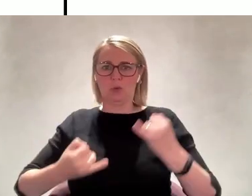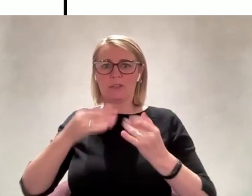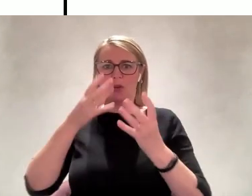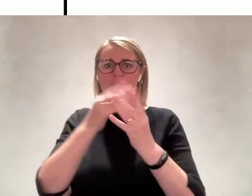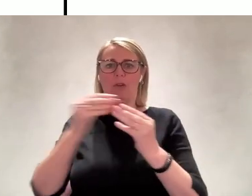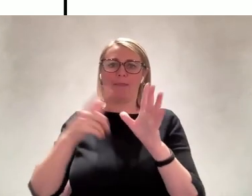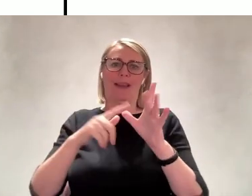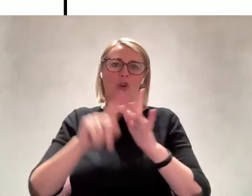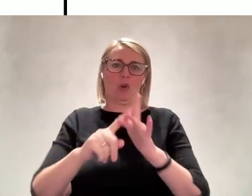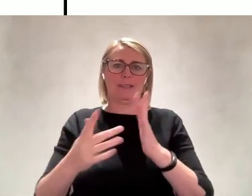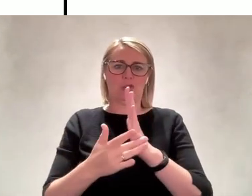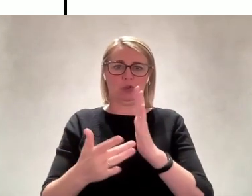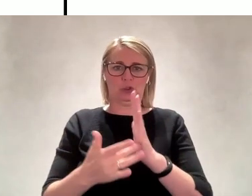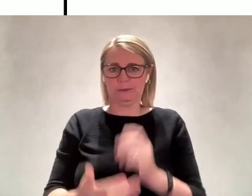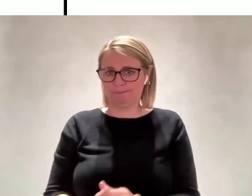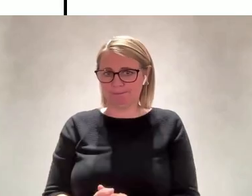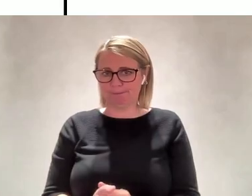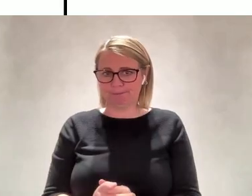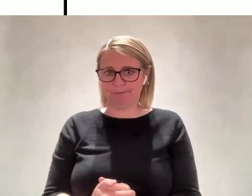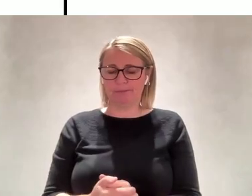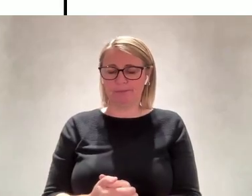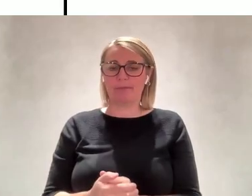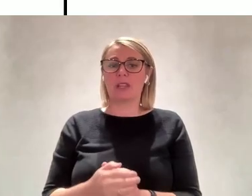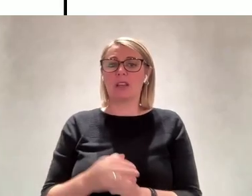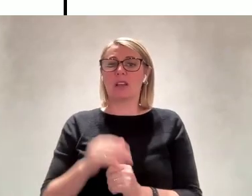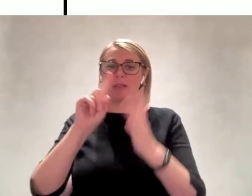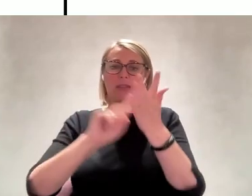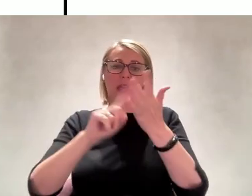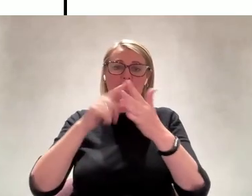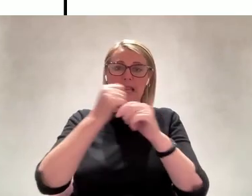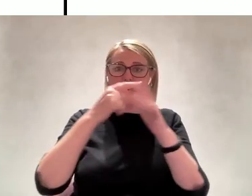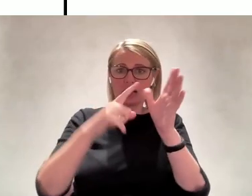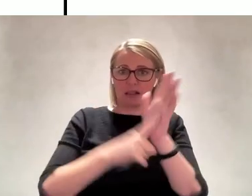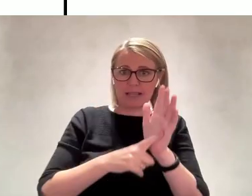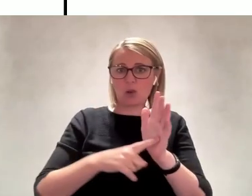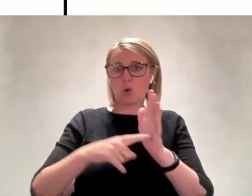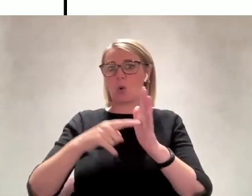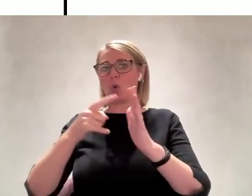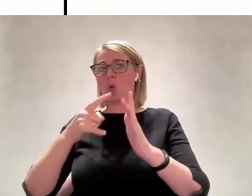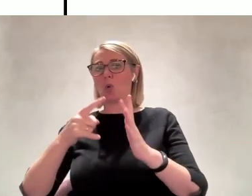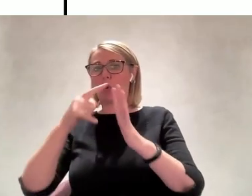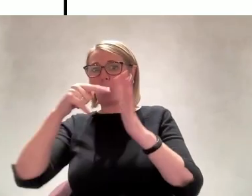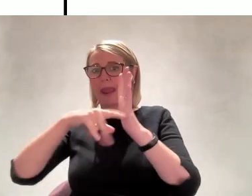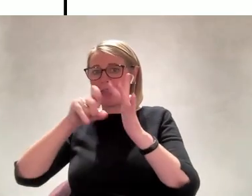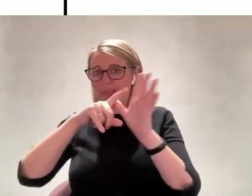generative AI technology. They touch on legal, ethical, privacy challenges,